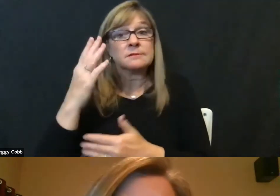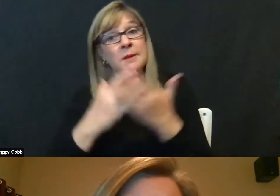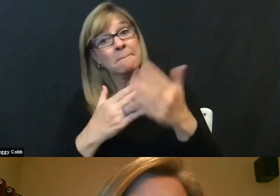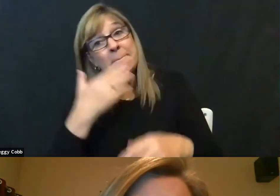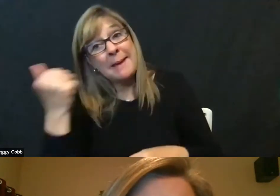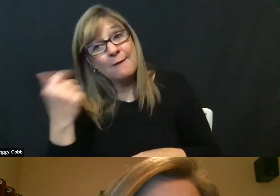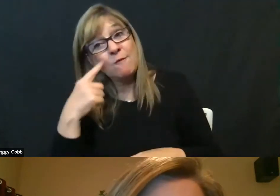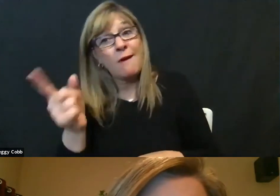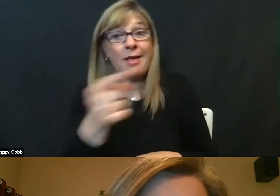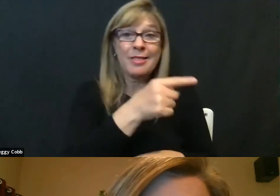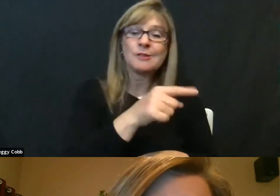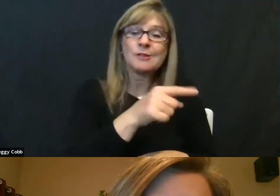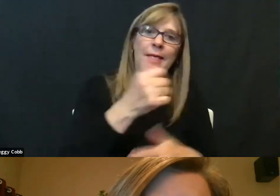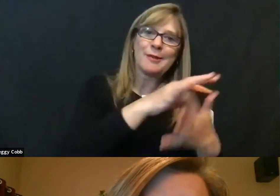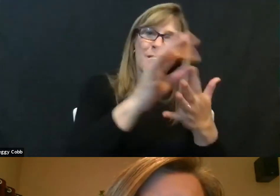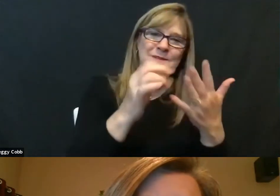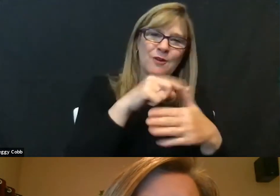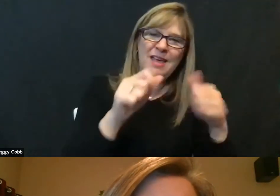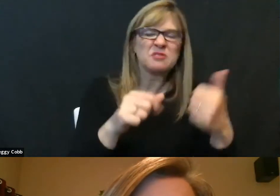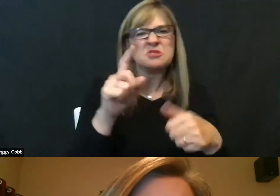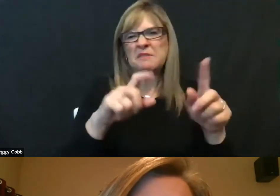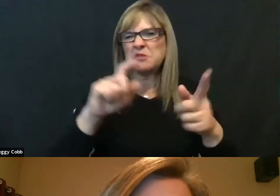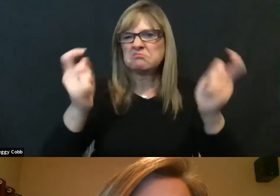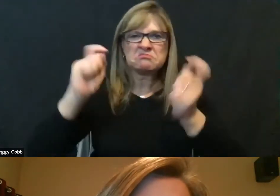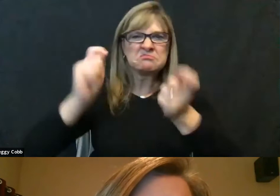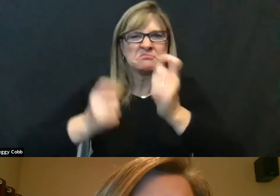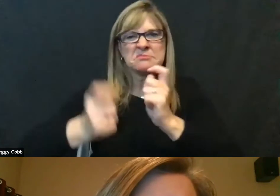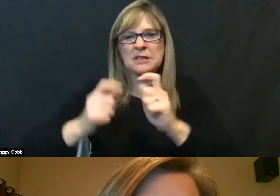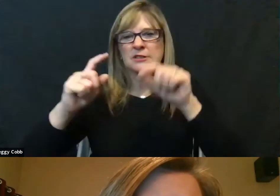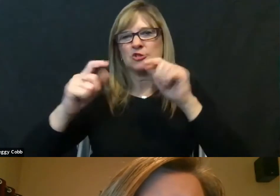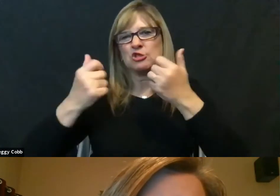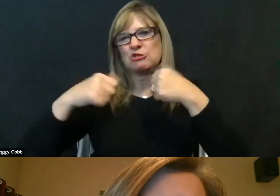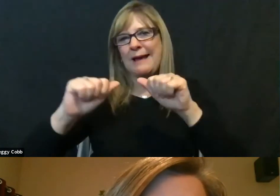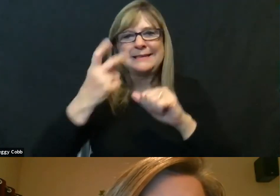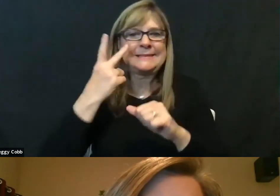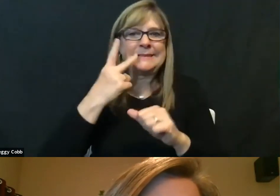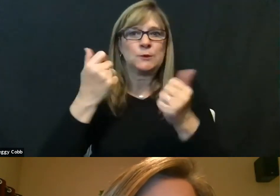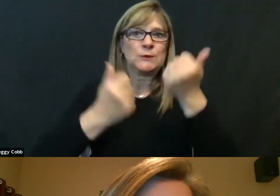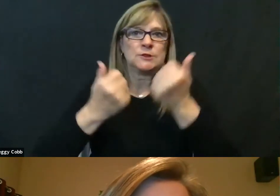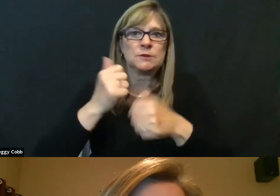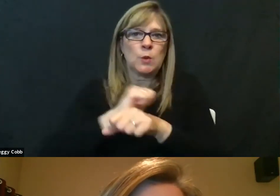a different kind of option for other kids so you'll just need to try some out and find the one that works best for Micah.